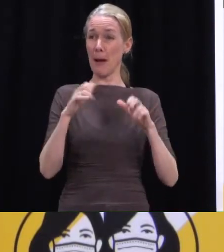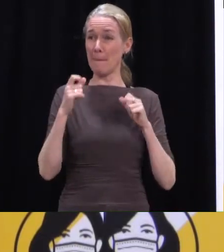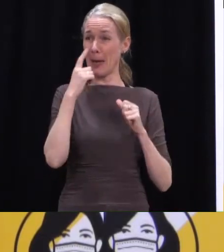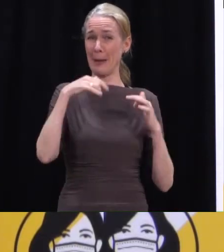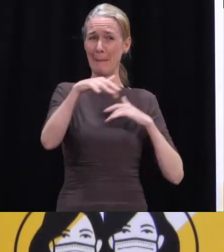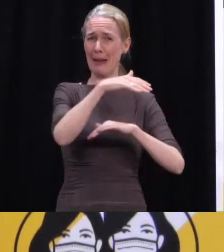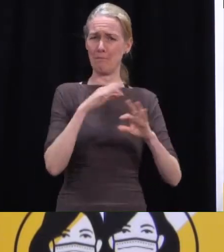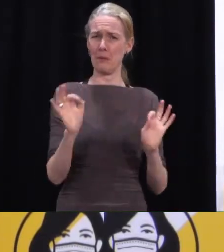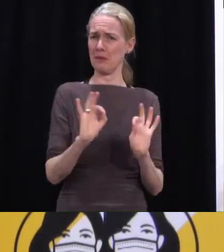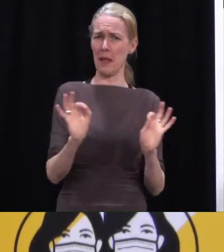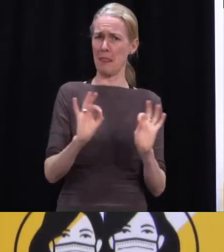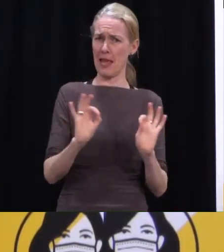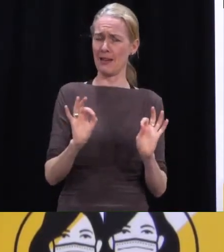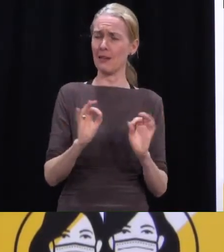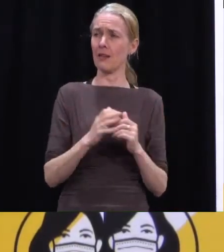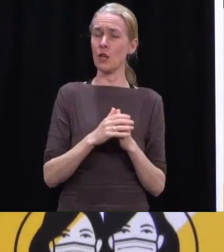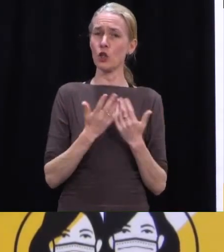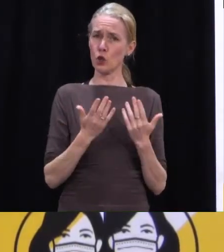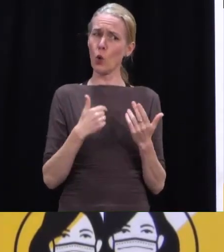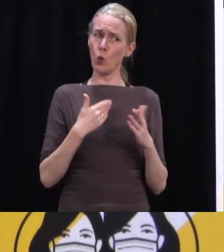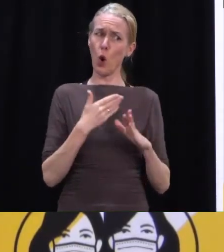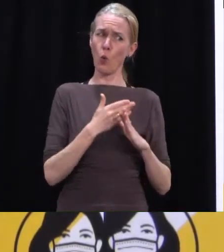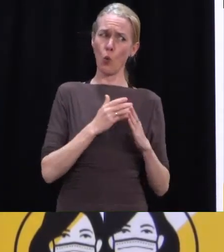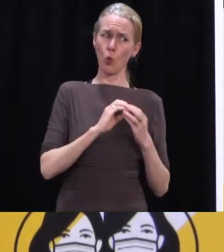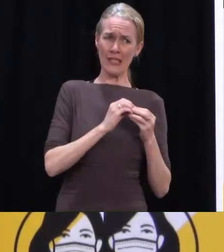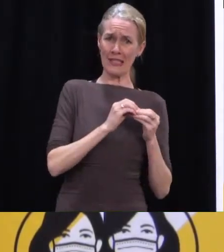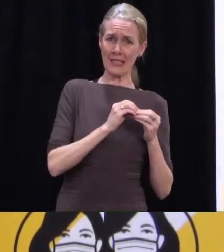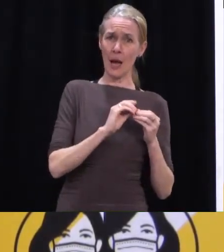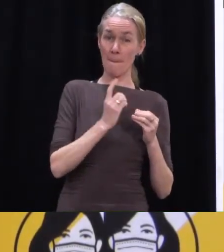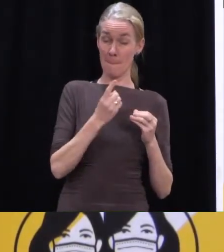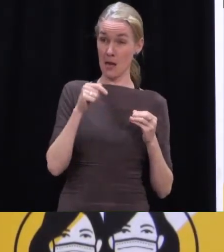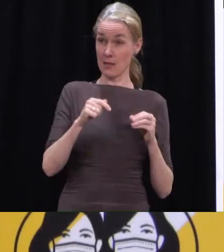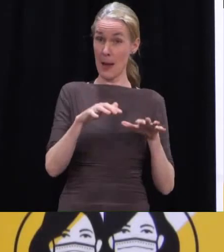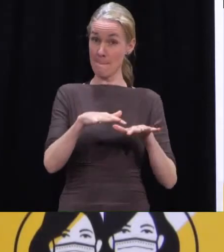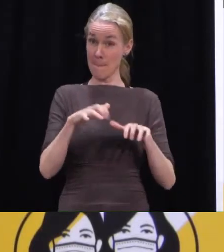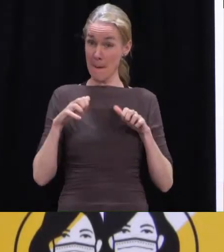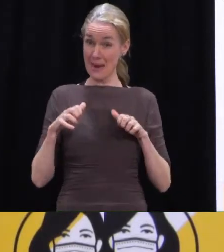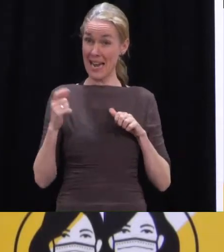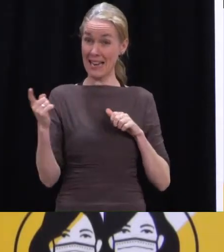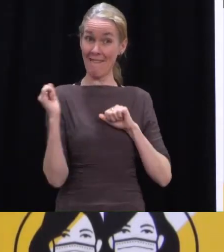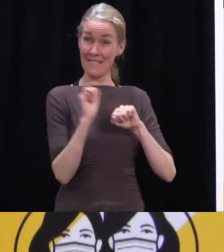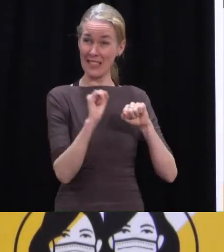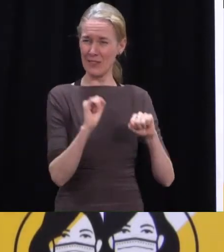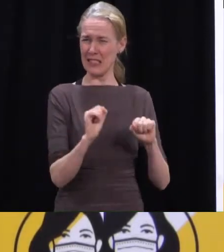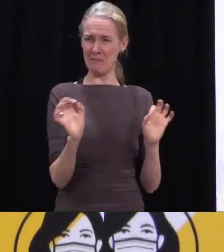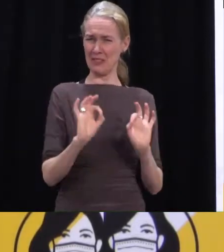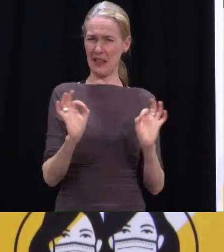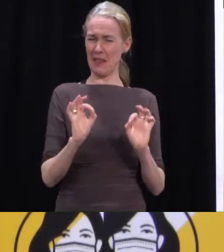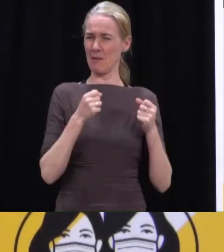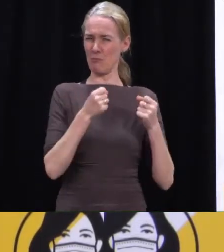been in contact with anyone